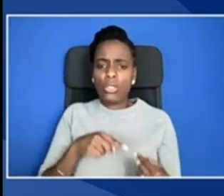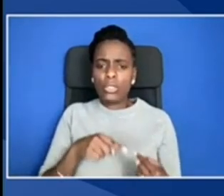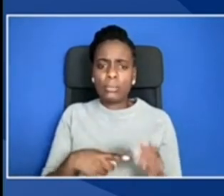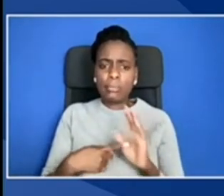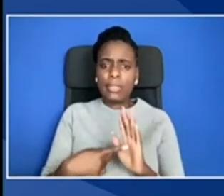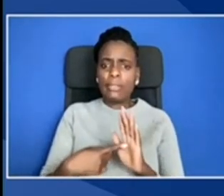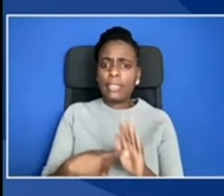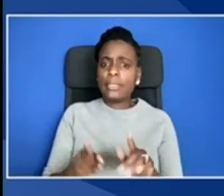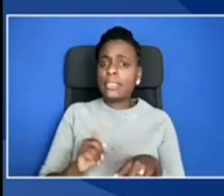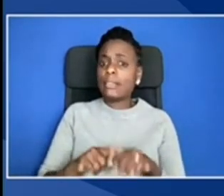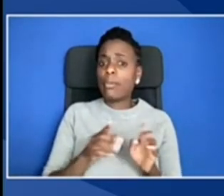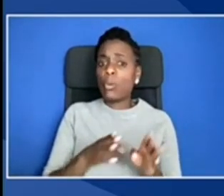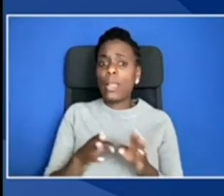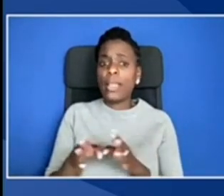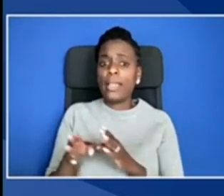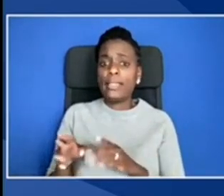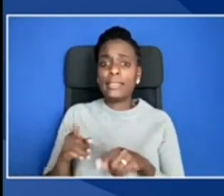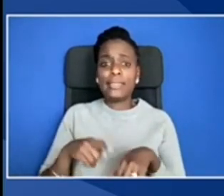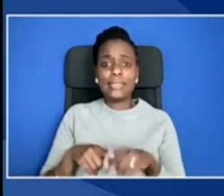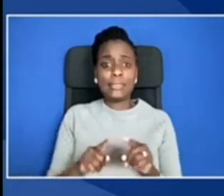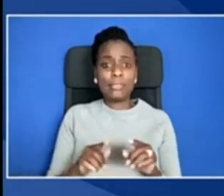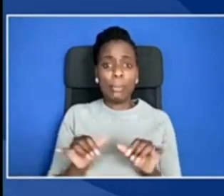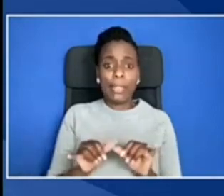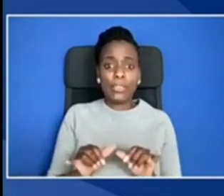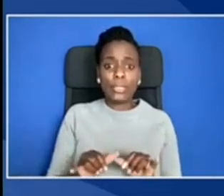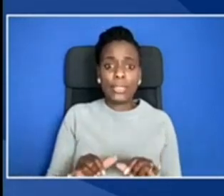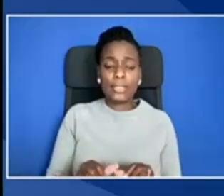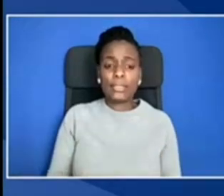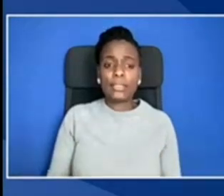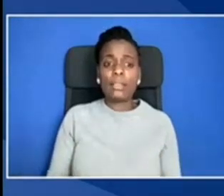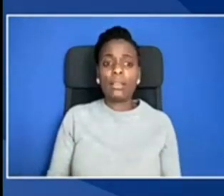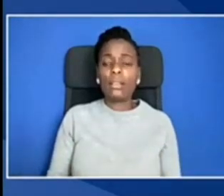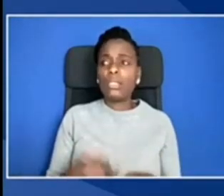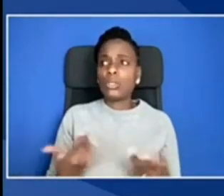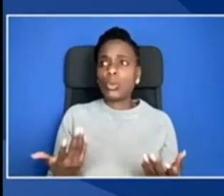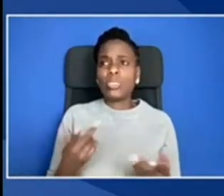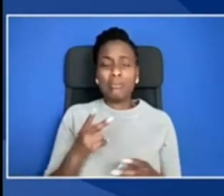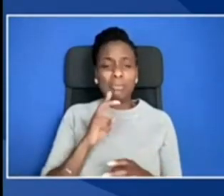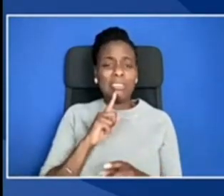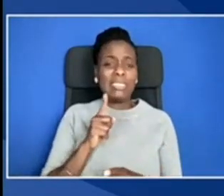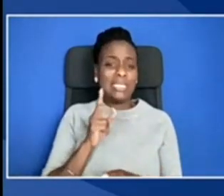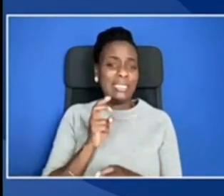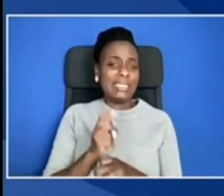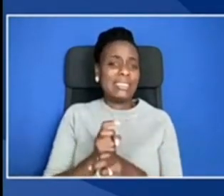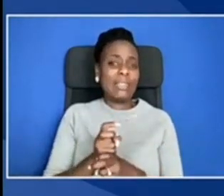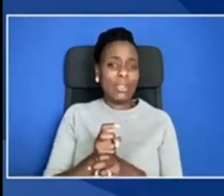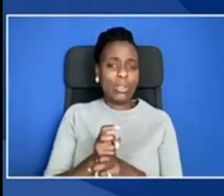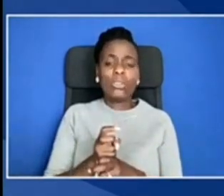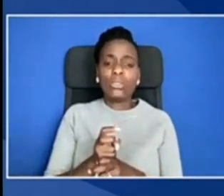ways, across so many different metrics. So, I think it would be really, really difficult to pinpoint one of these